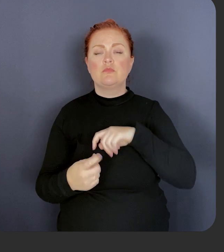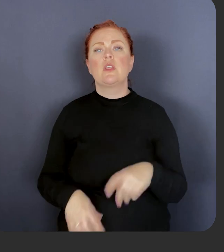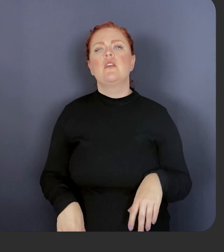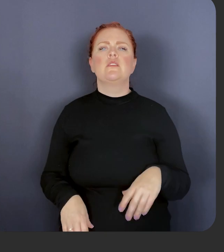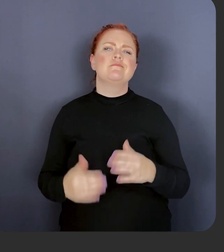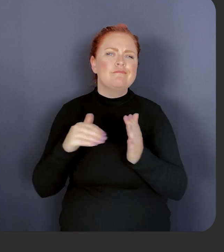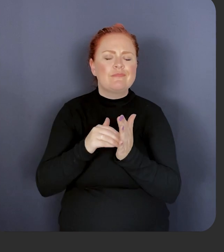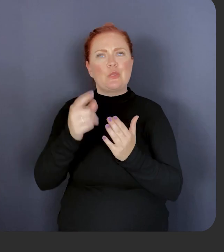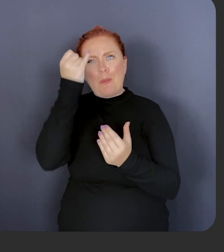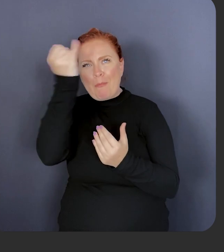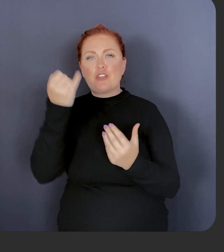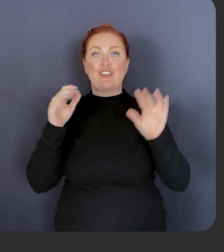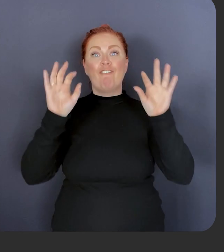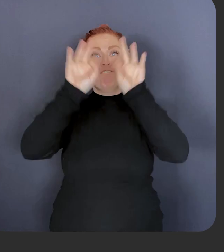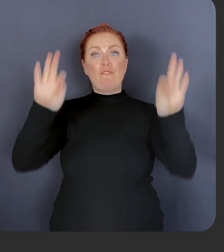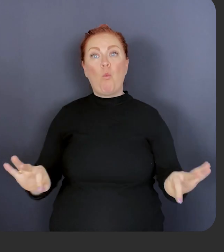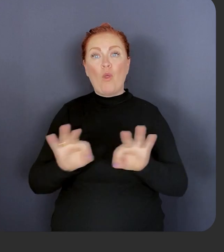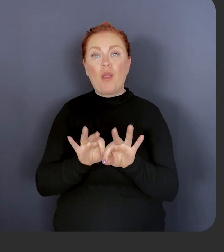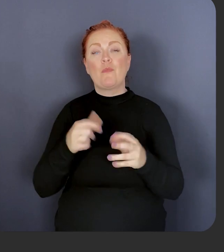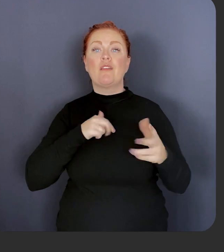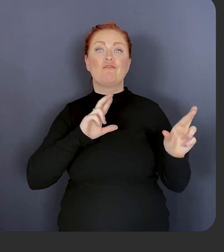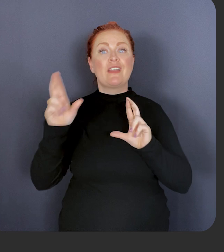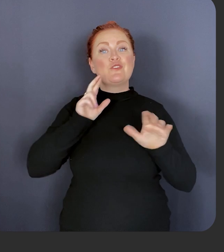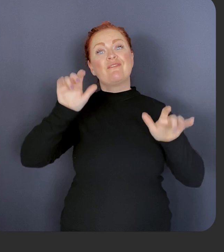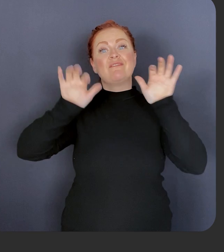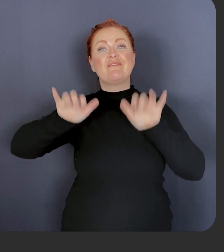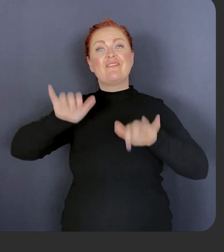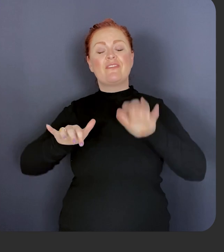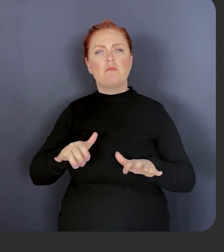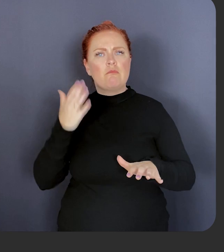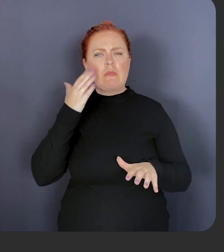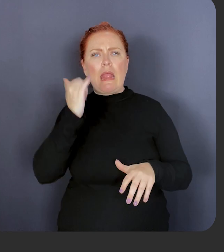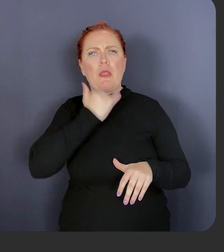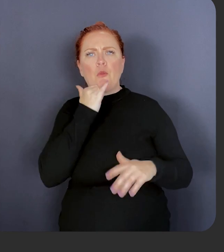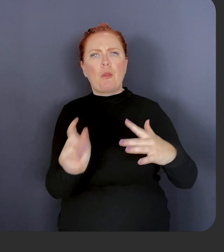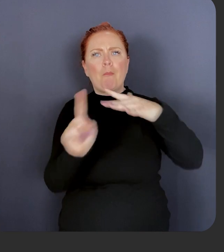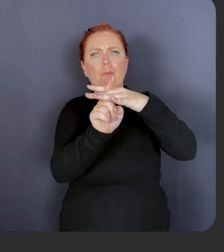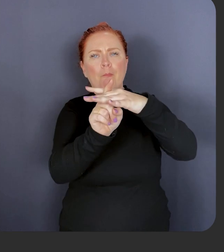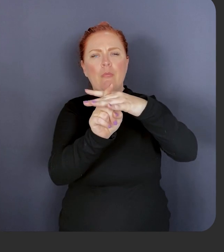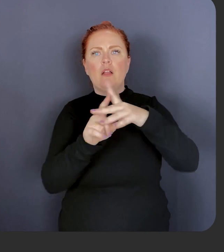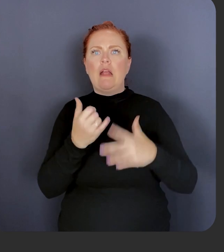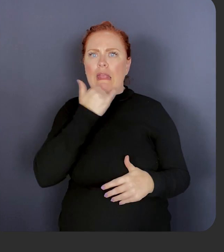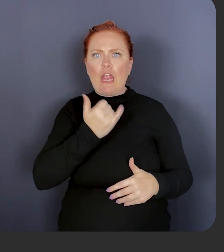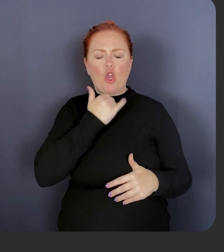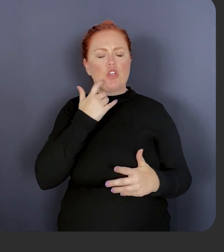You can imagine if you're attempting to submit a form or complete a purchase and not knowing that an error has popped up. Error handling is super frustrating.